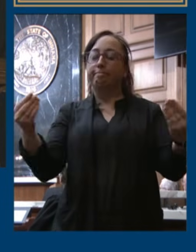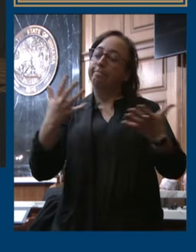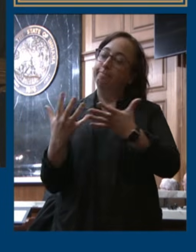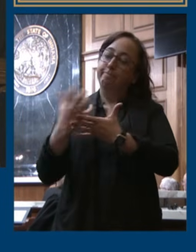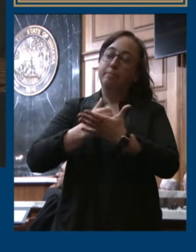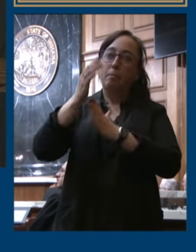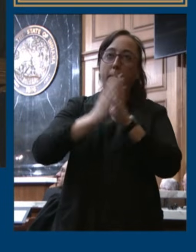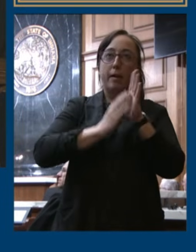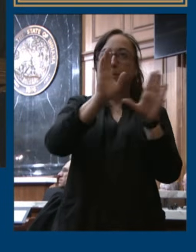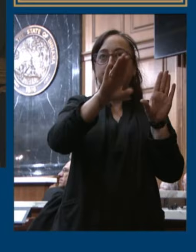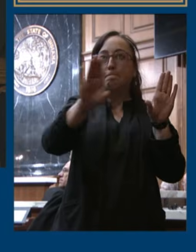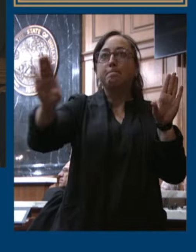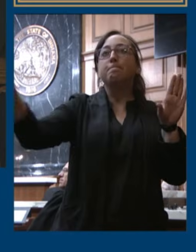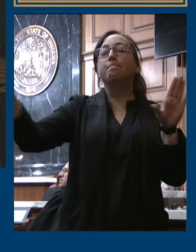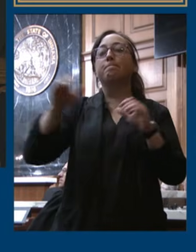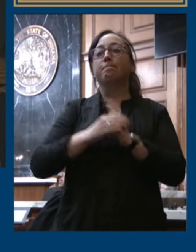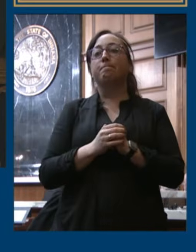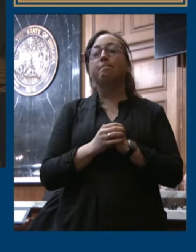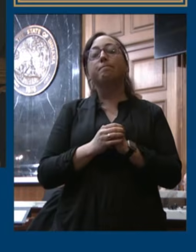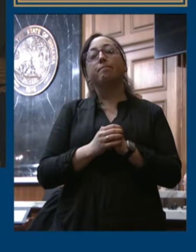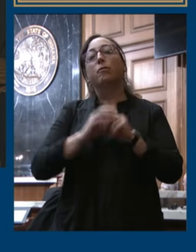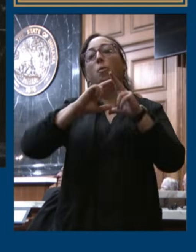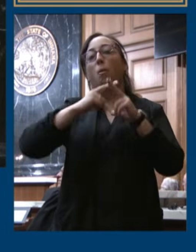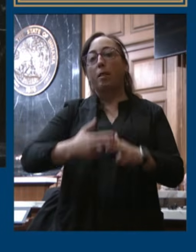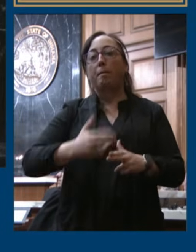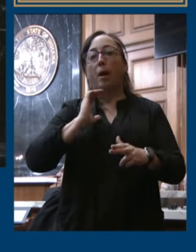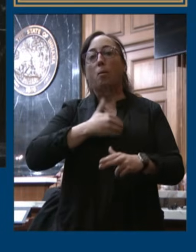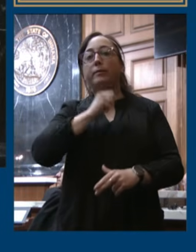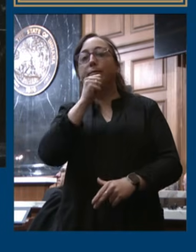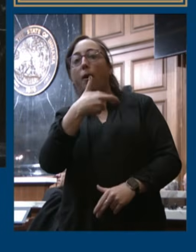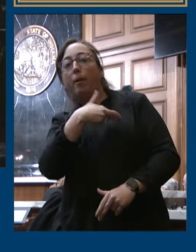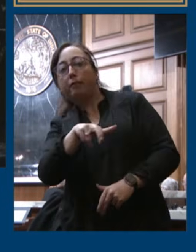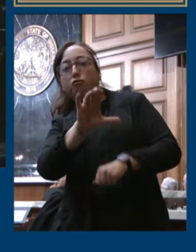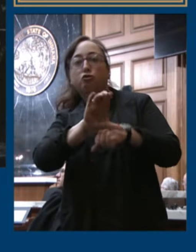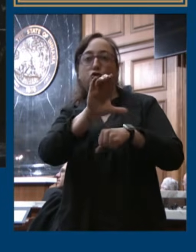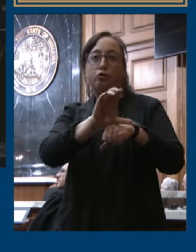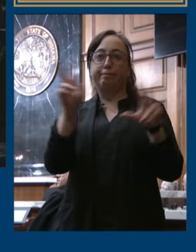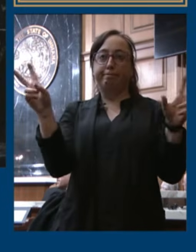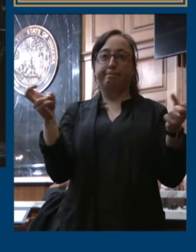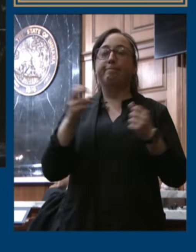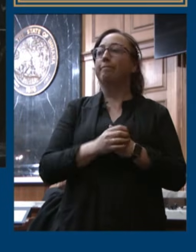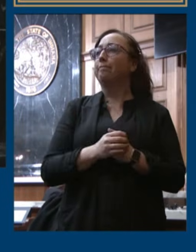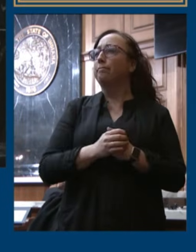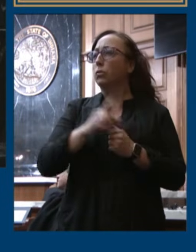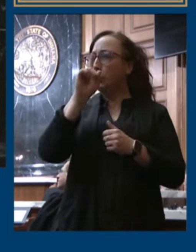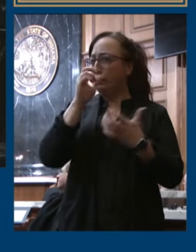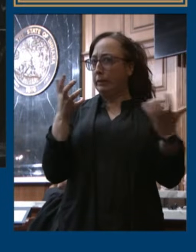DOUG CALLS THEM, OUR "SECULAR CATHEDRALS."